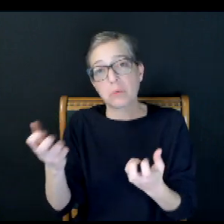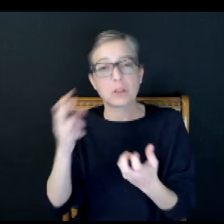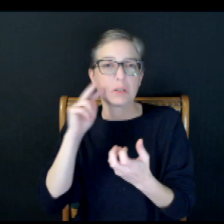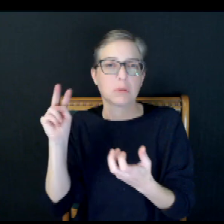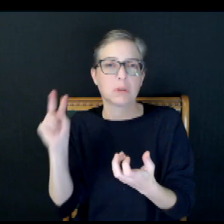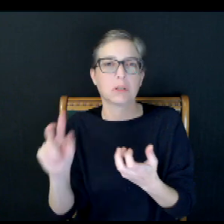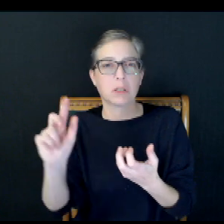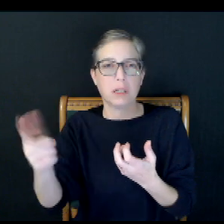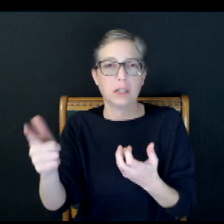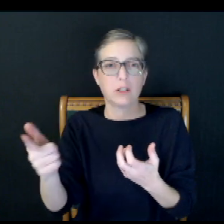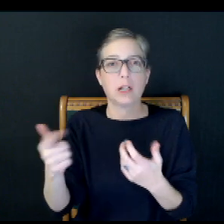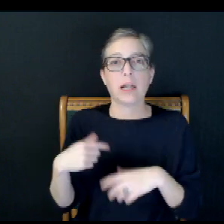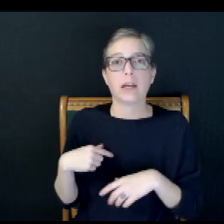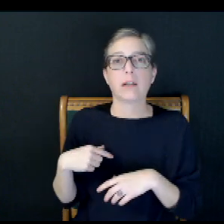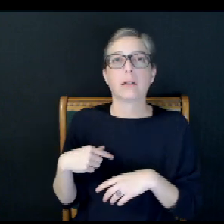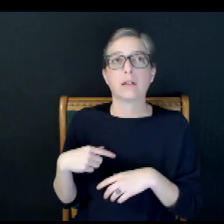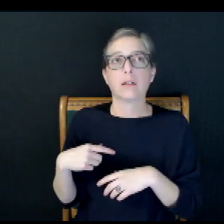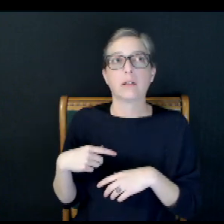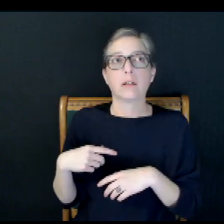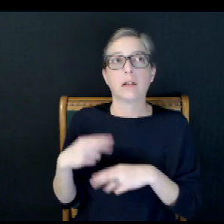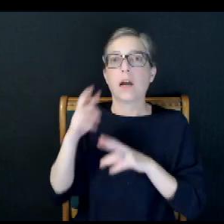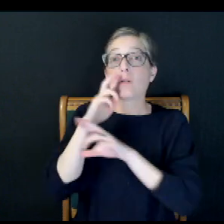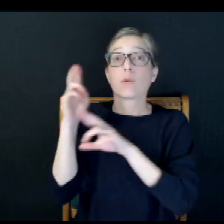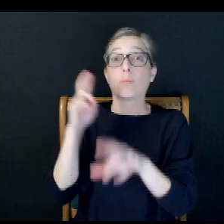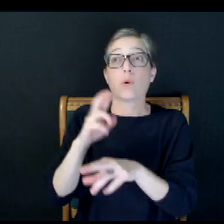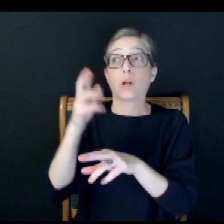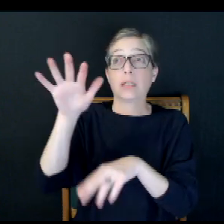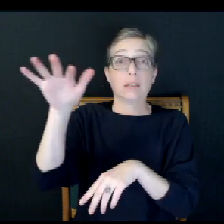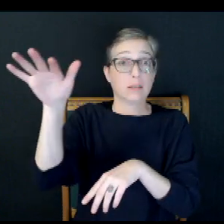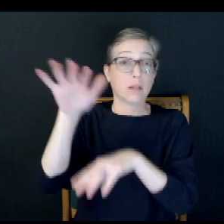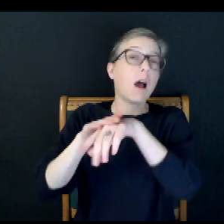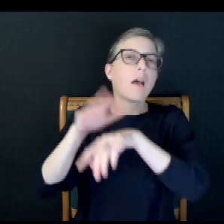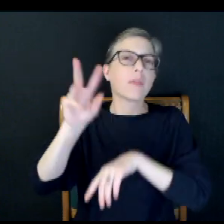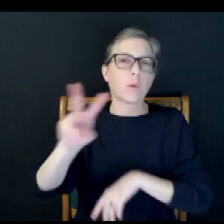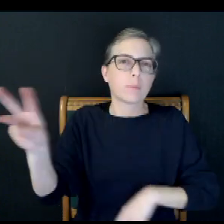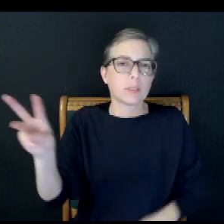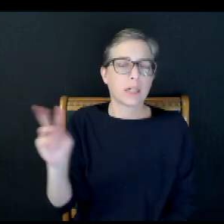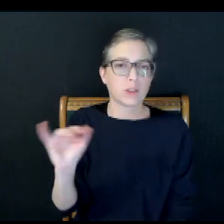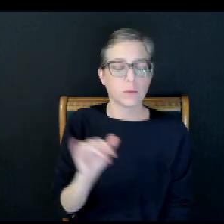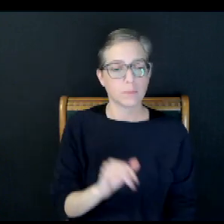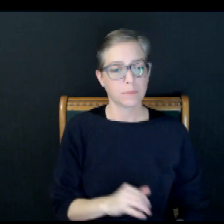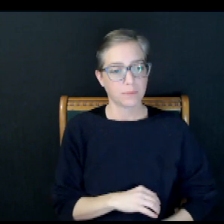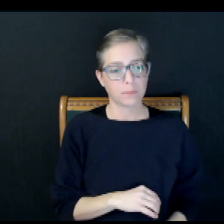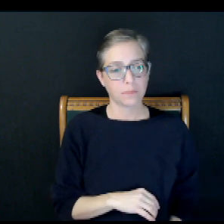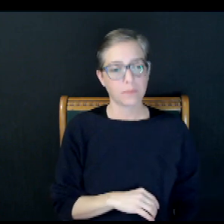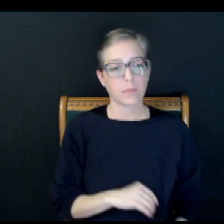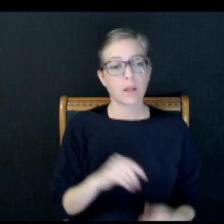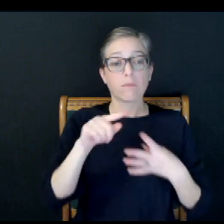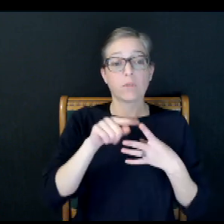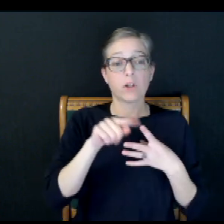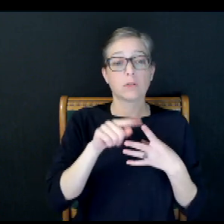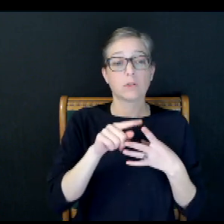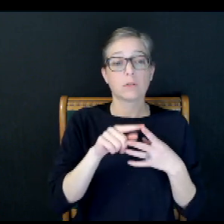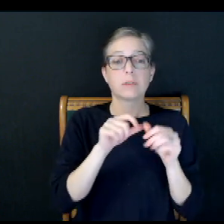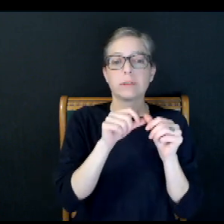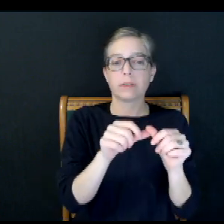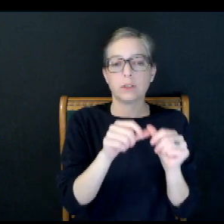the contractor put together that's on the website. The first one was continuing to elevate trust and relationship building.